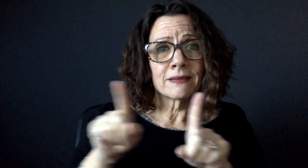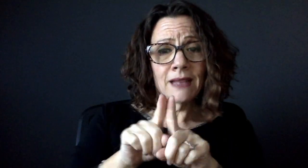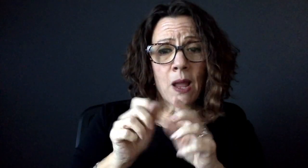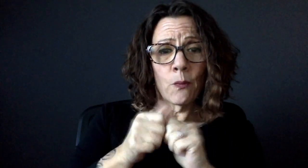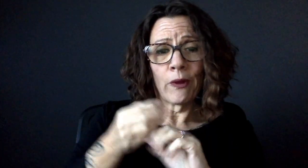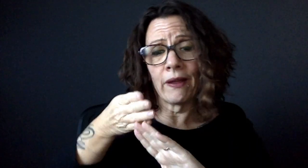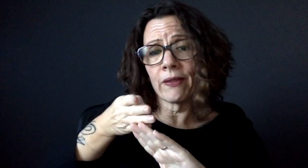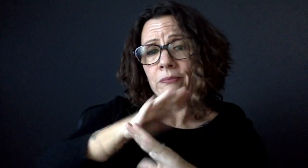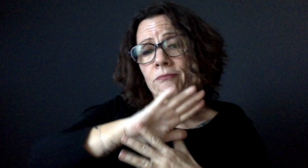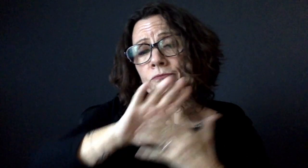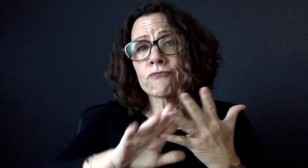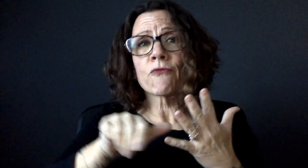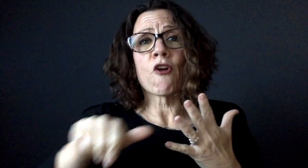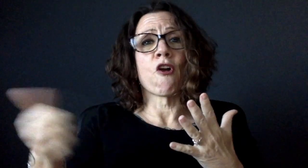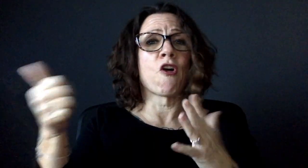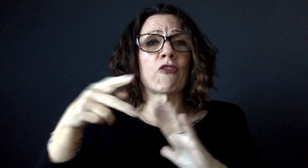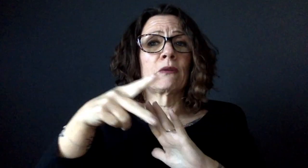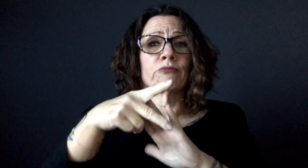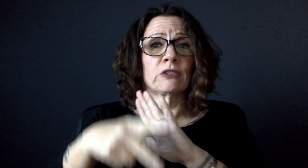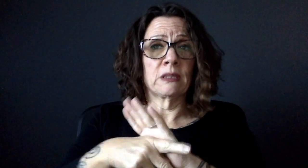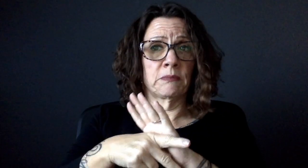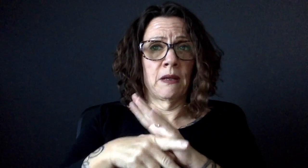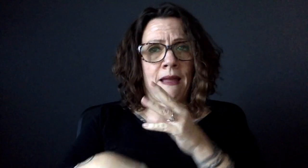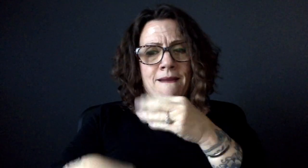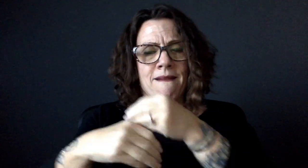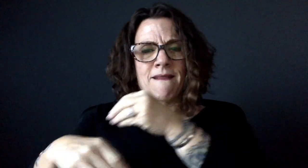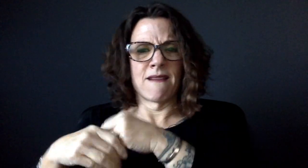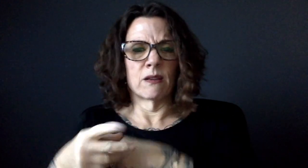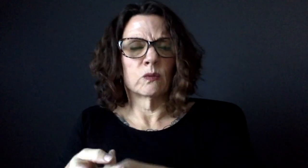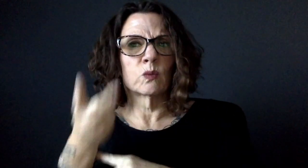Like the above principles, Disability Justice shares